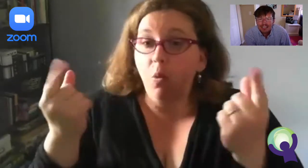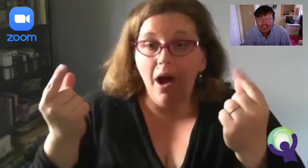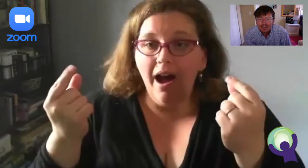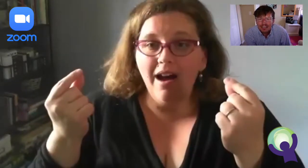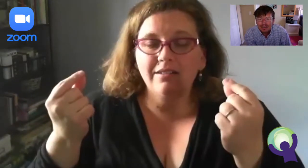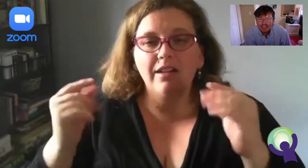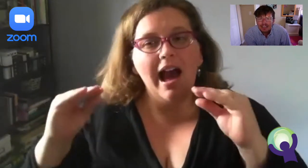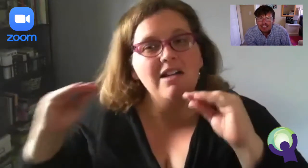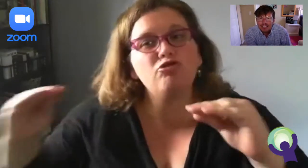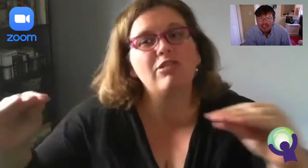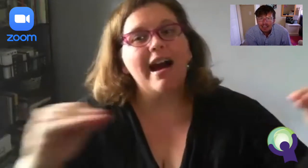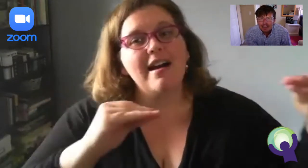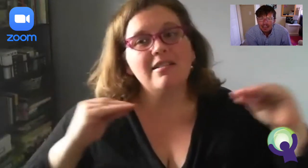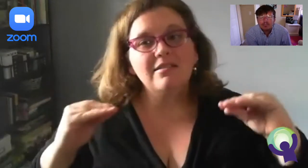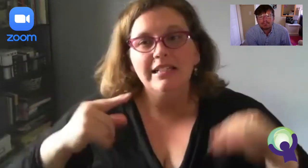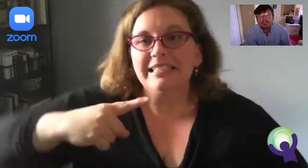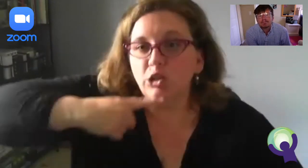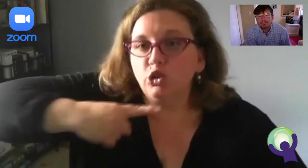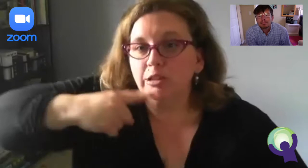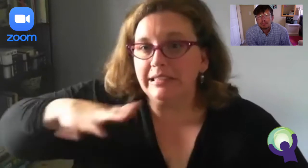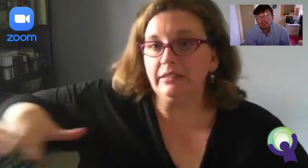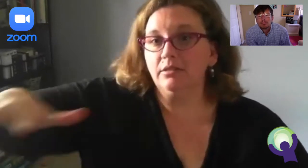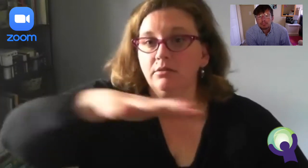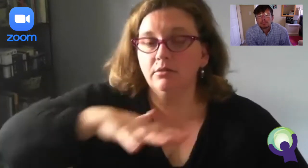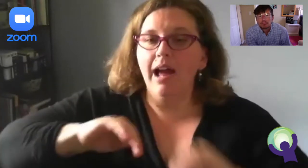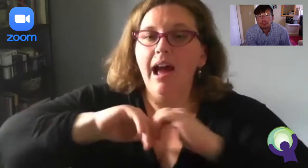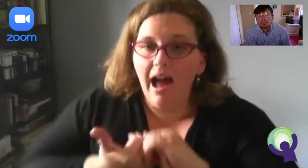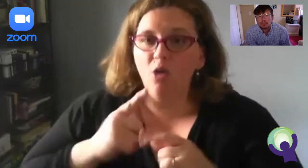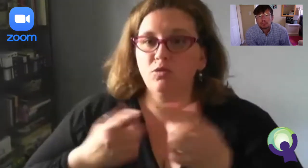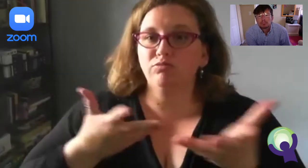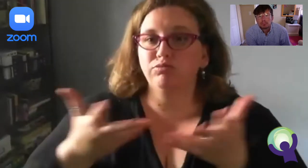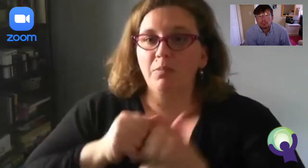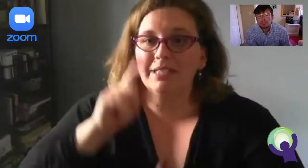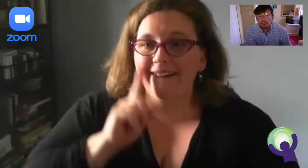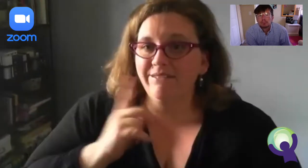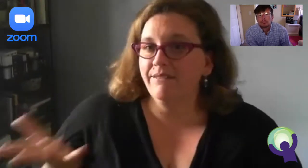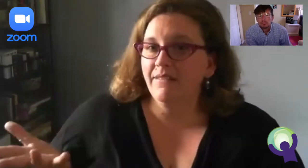most of our work is education-- teaching people in the hearing community